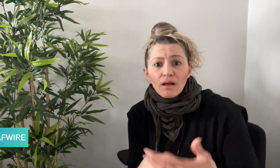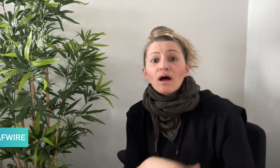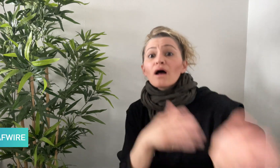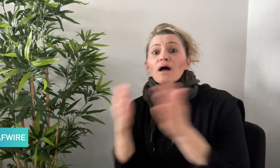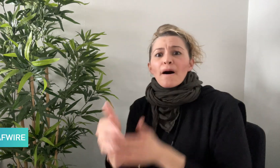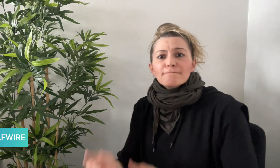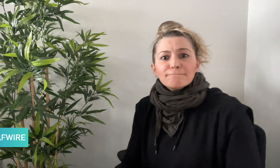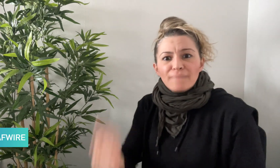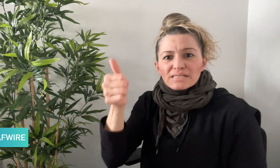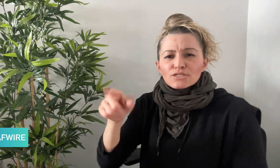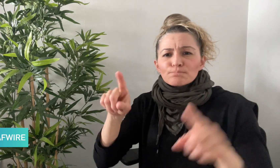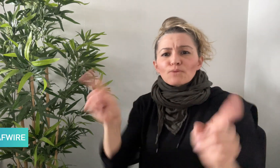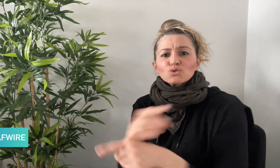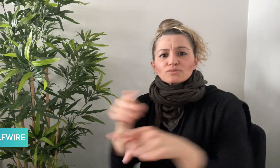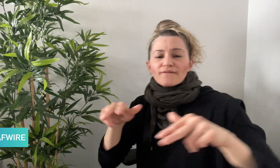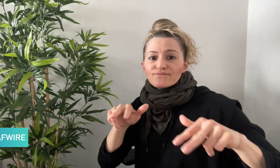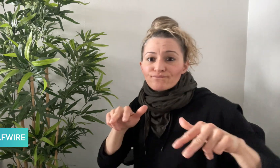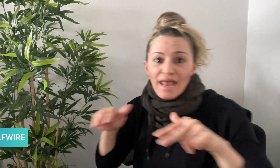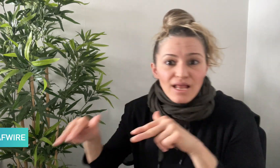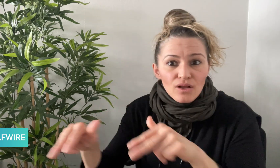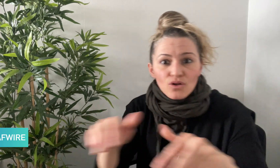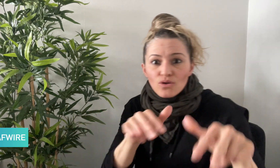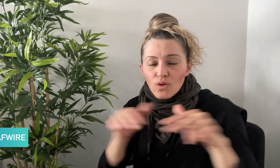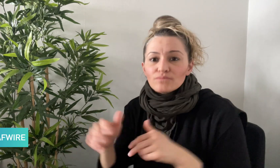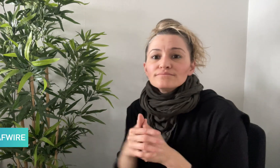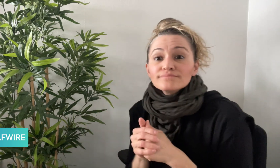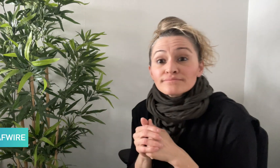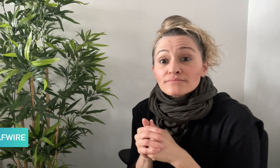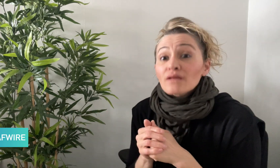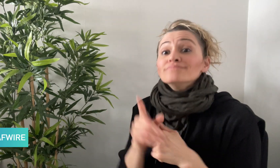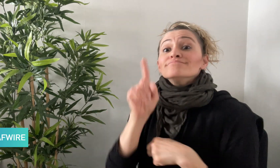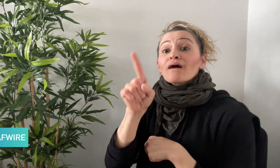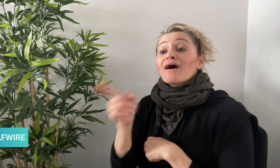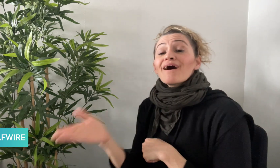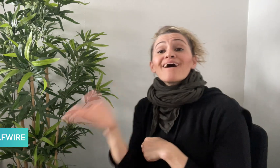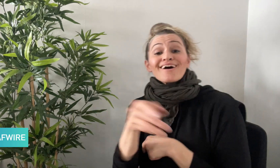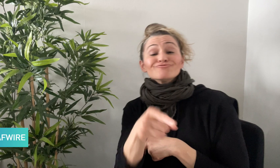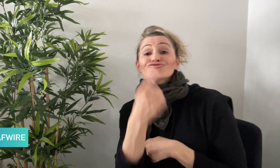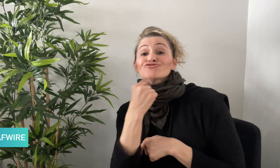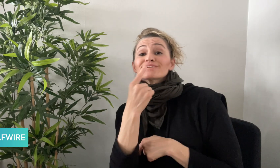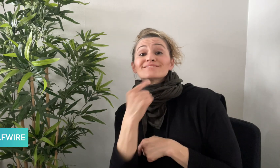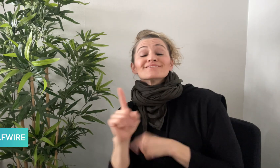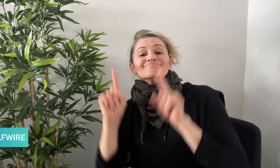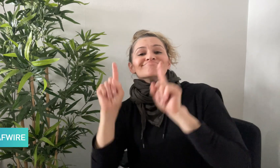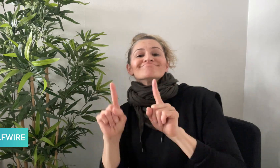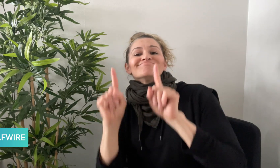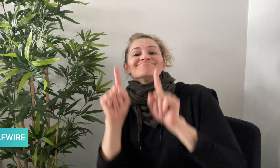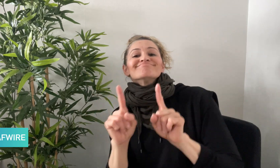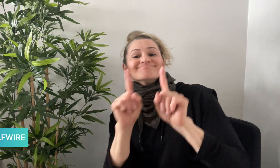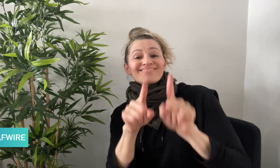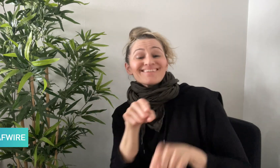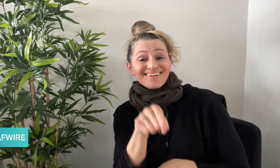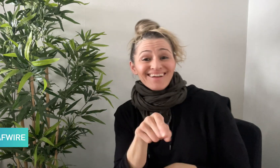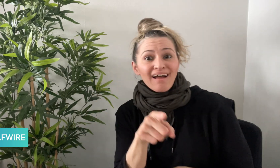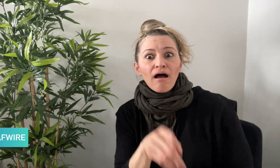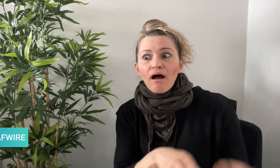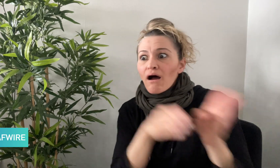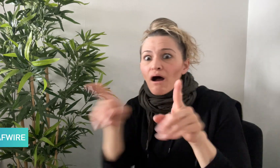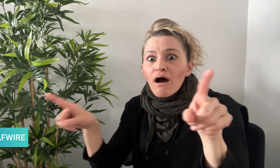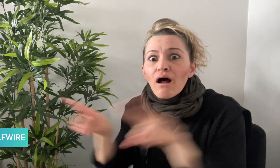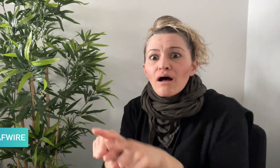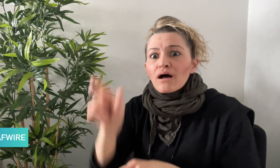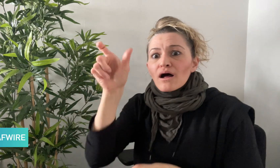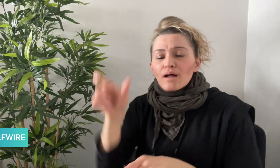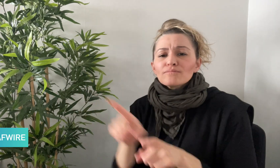and Best Music Video. Country singer Mickey Guyton